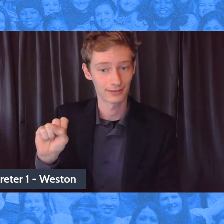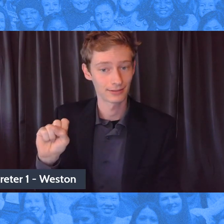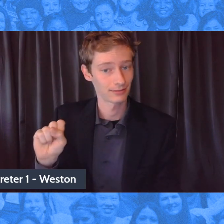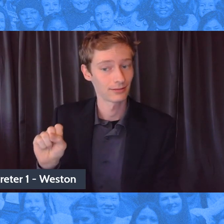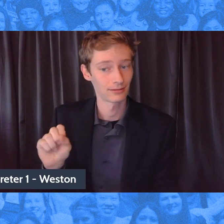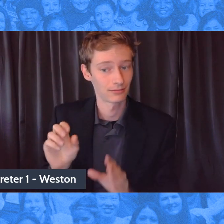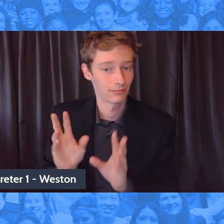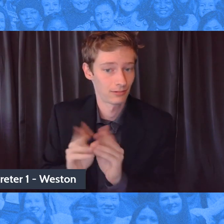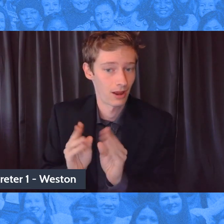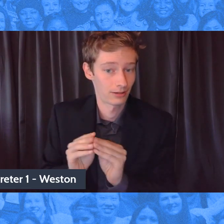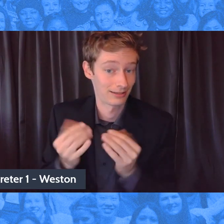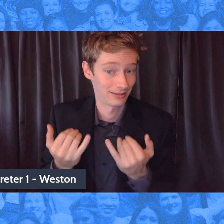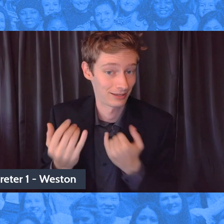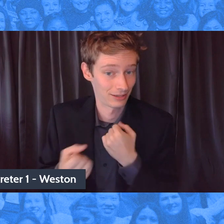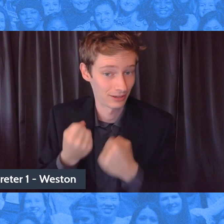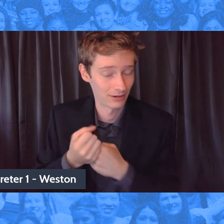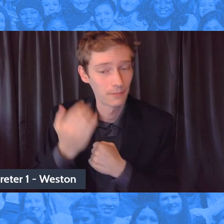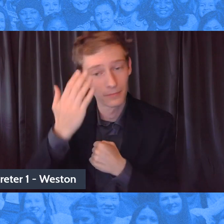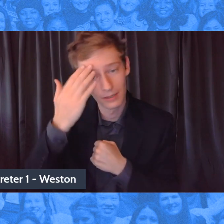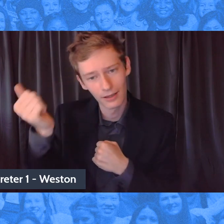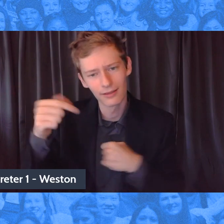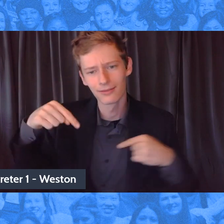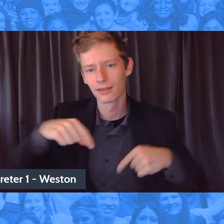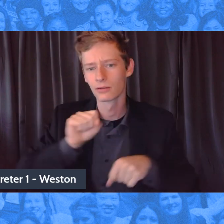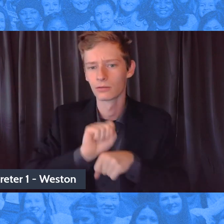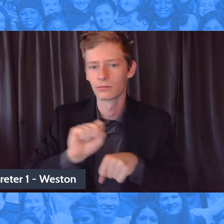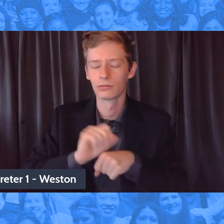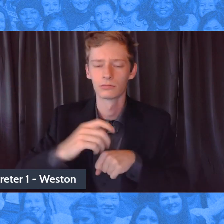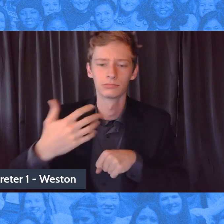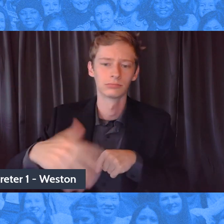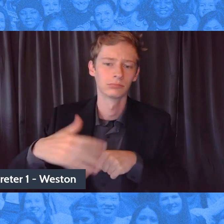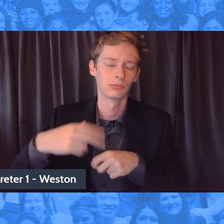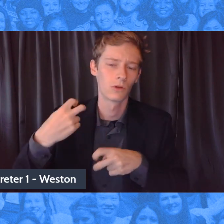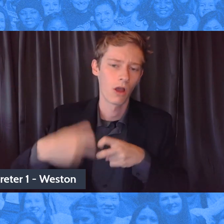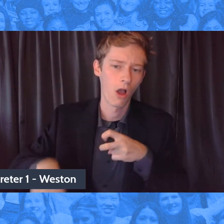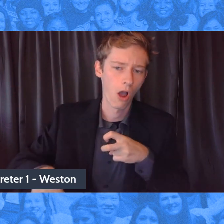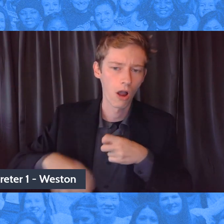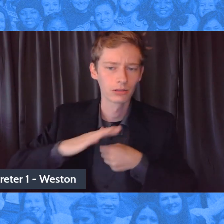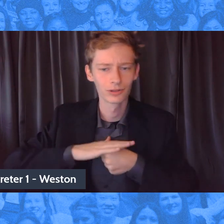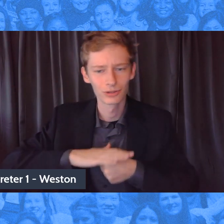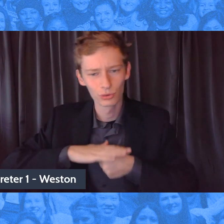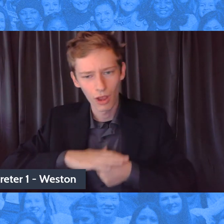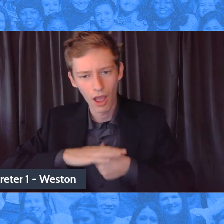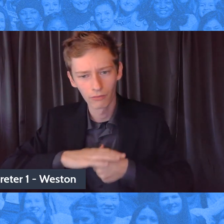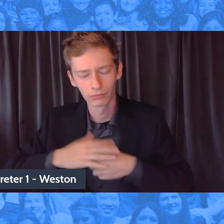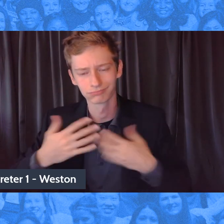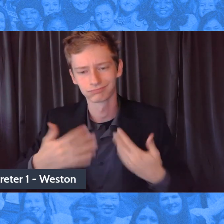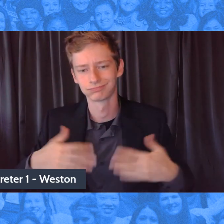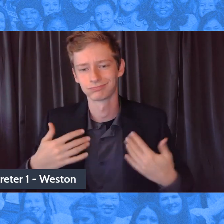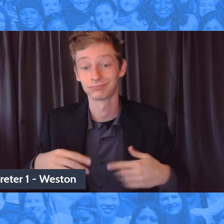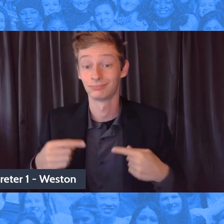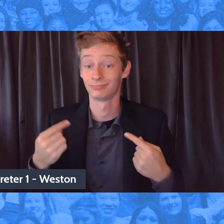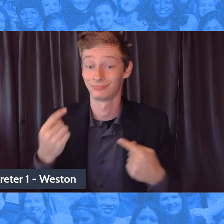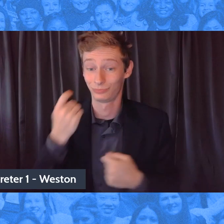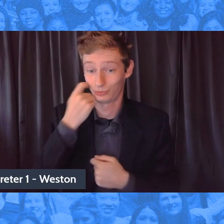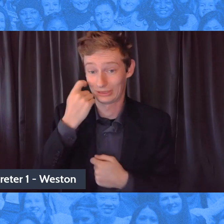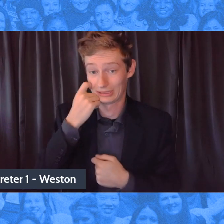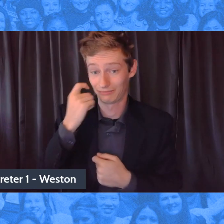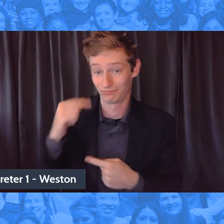because we know that the work that we do is very hard, it's strenuous, and we've had some challenging, tough times over the past two years.